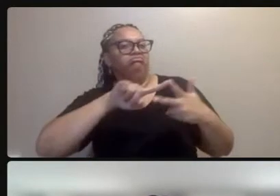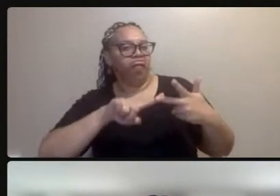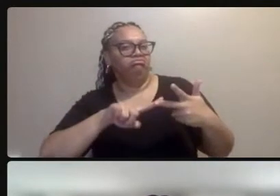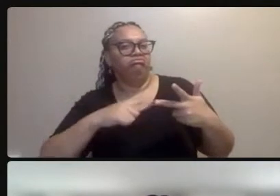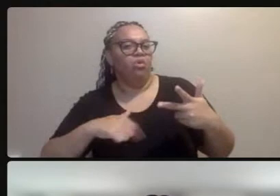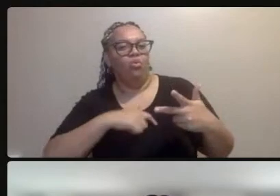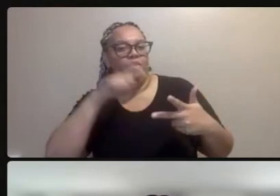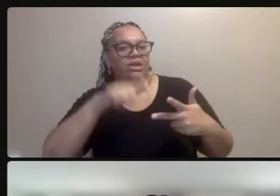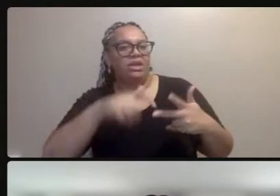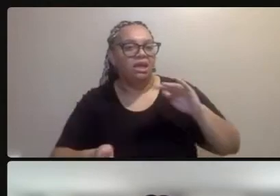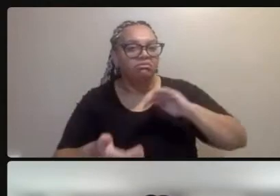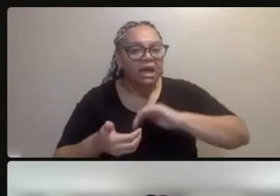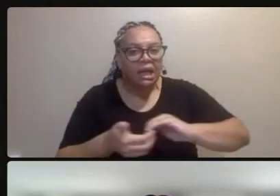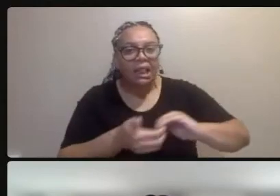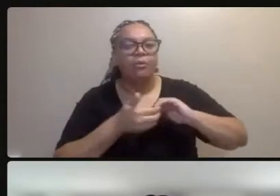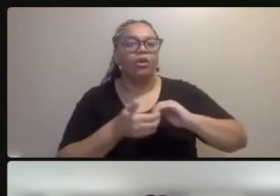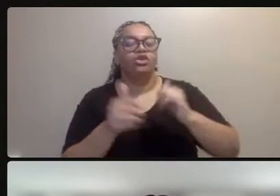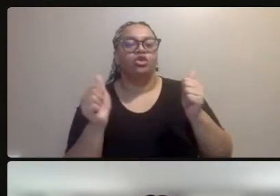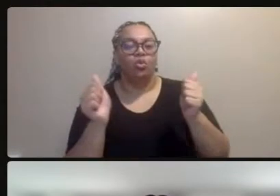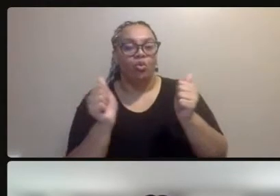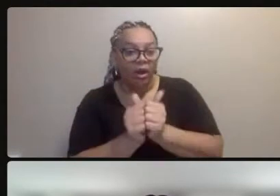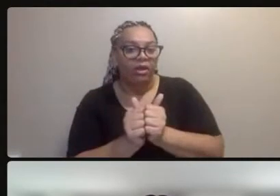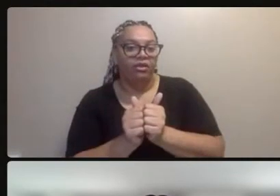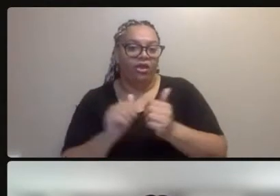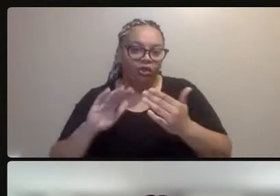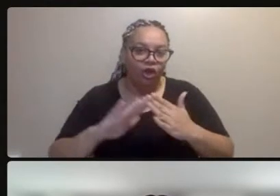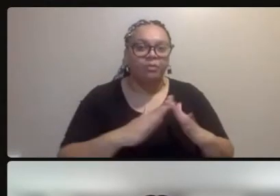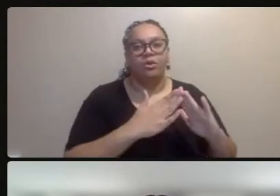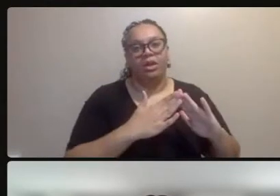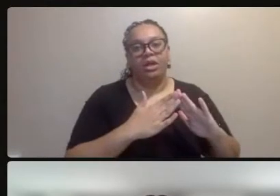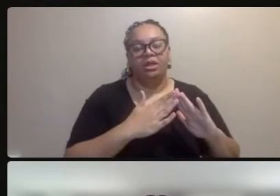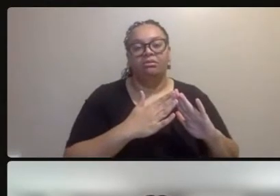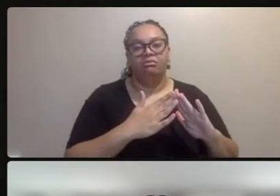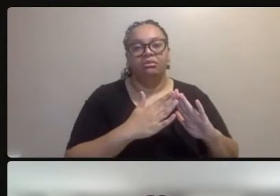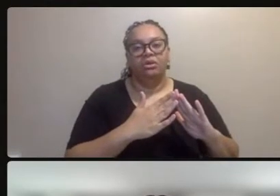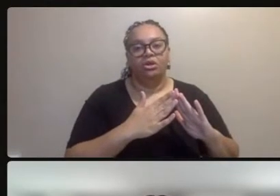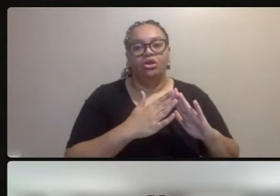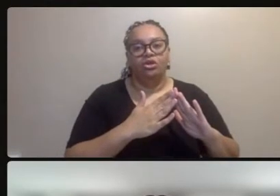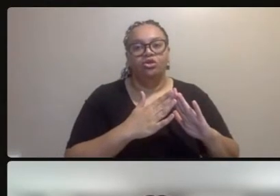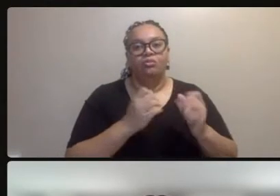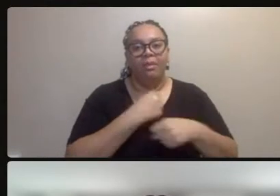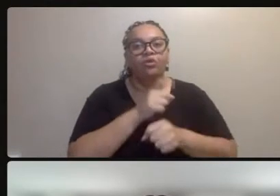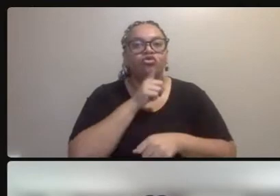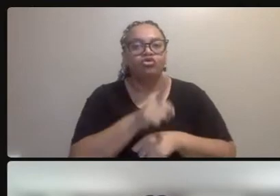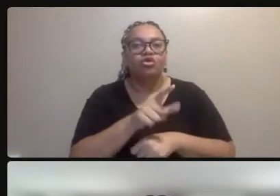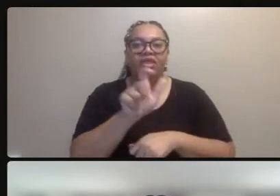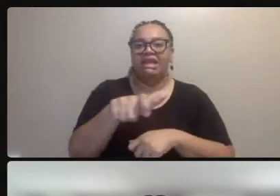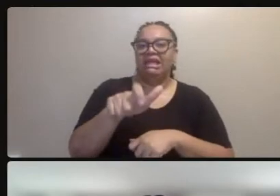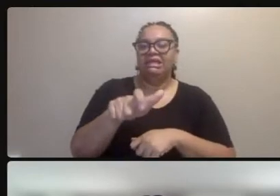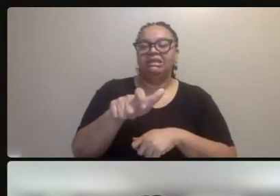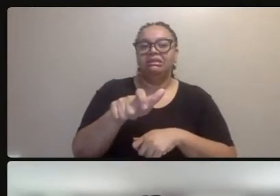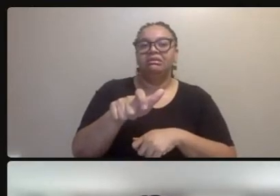COMMUNITY WHERE WE'RE VERY IMPORTANT. SO THOSE ARE THINGS I THINK